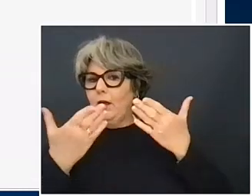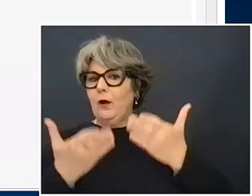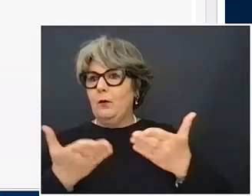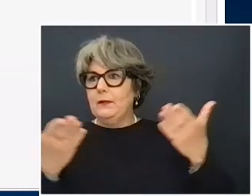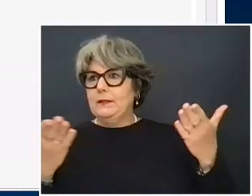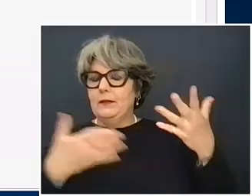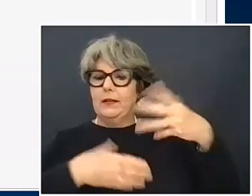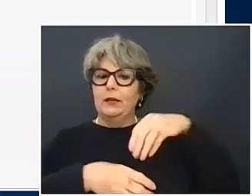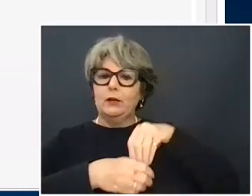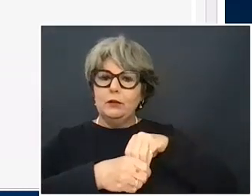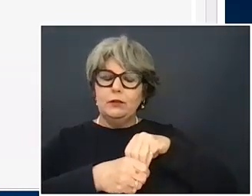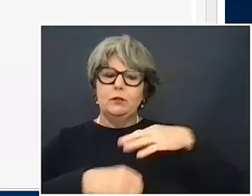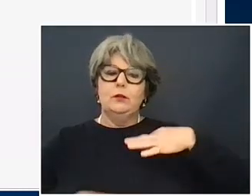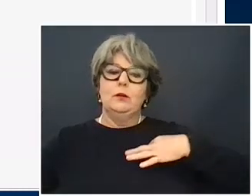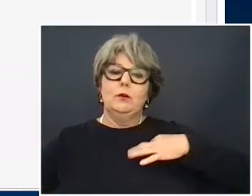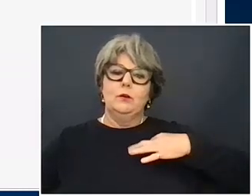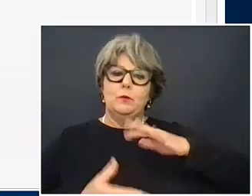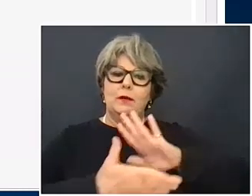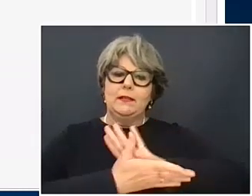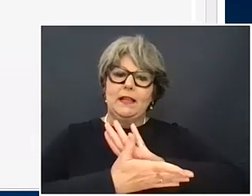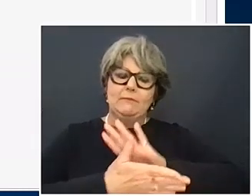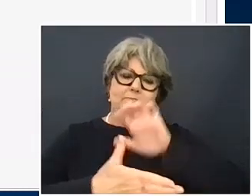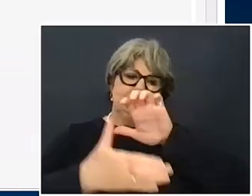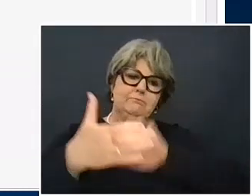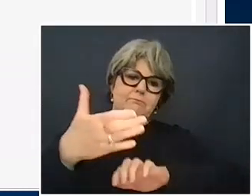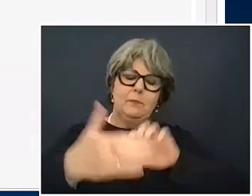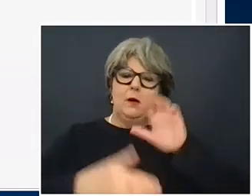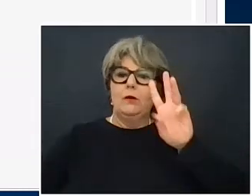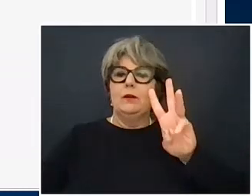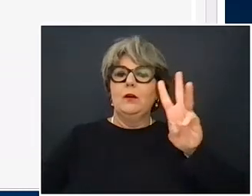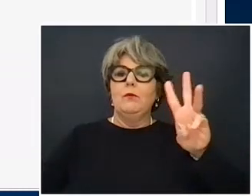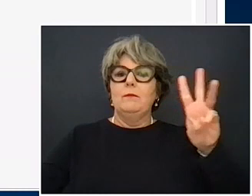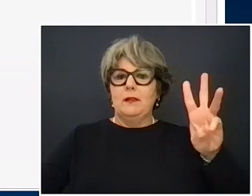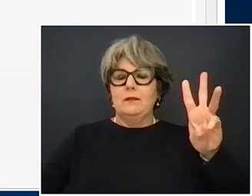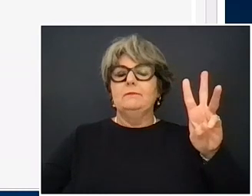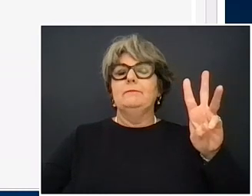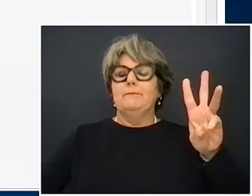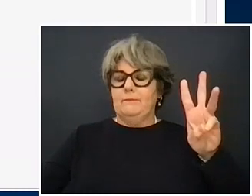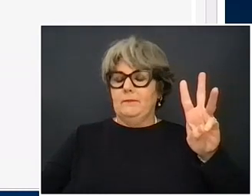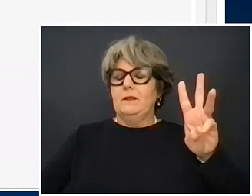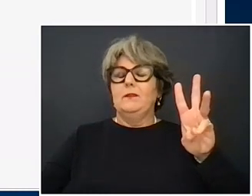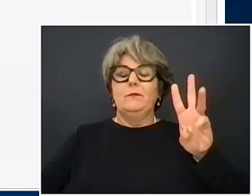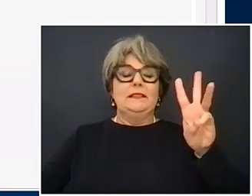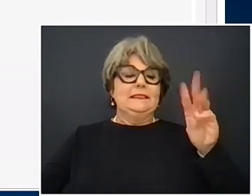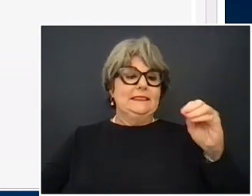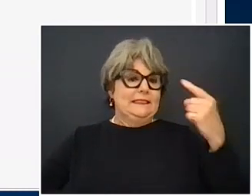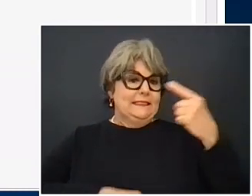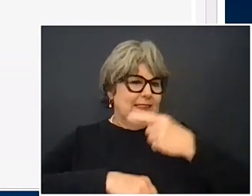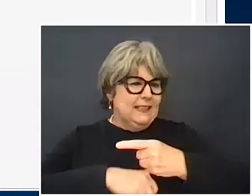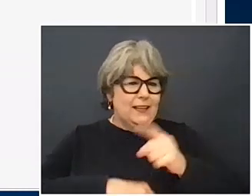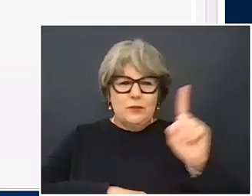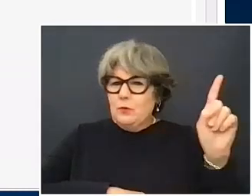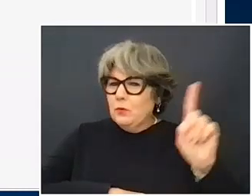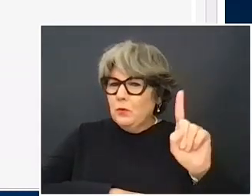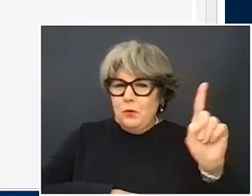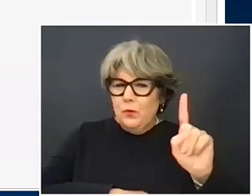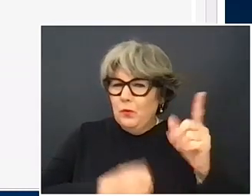an application on our websites within 60 days. Where did where did this come from?